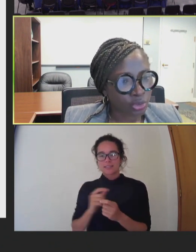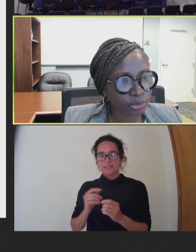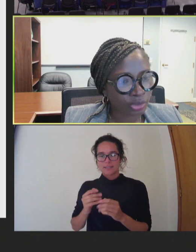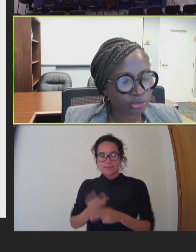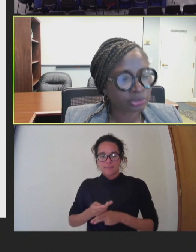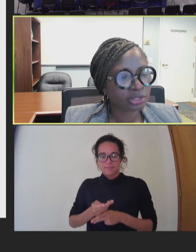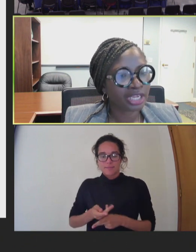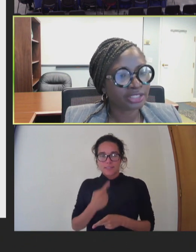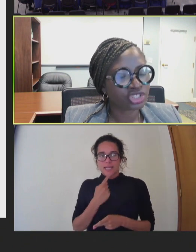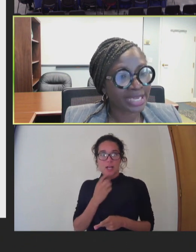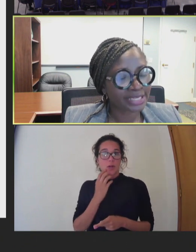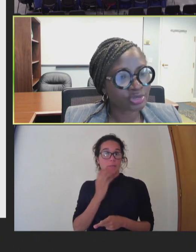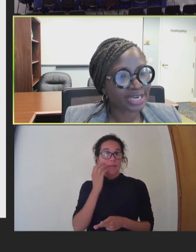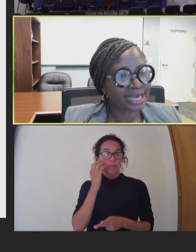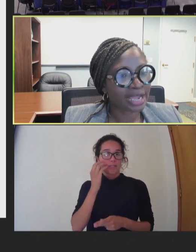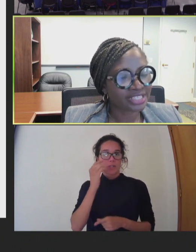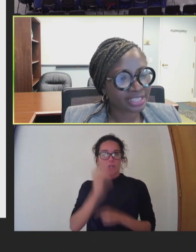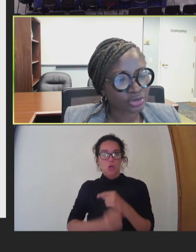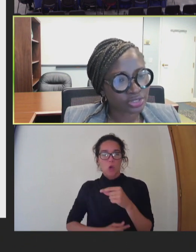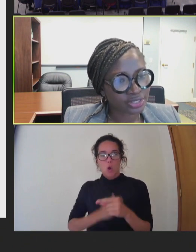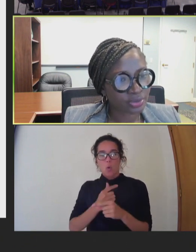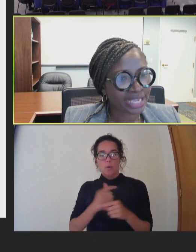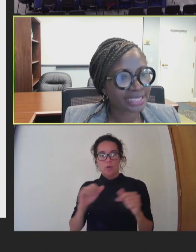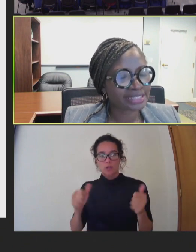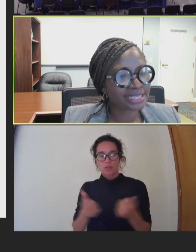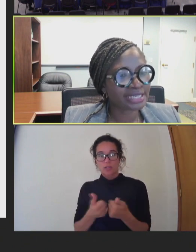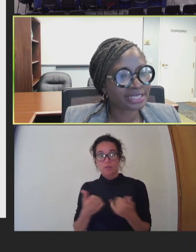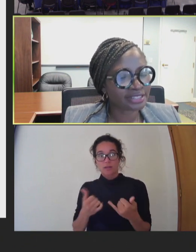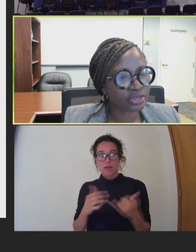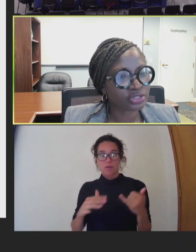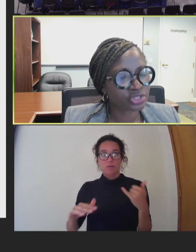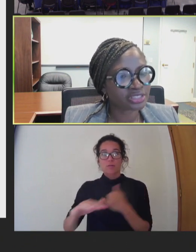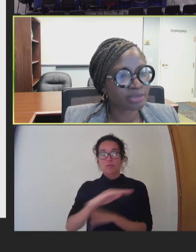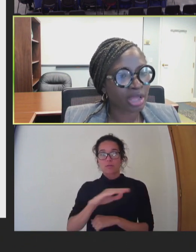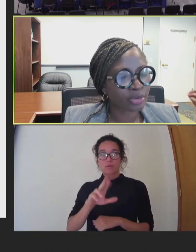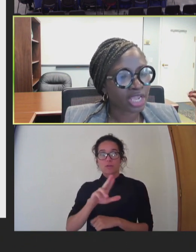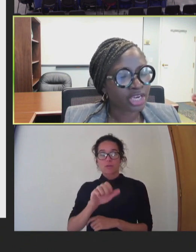global challenge right now. It's across the United States. It is not just about